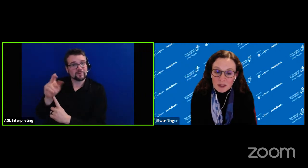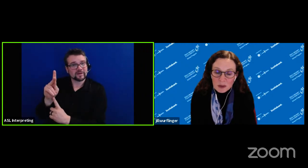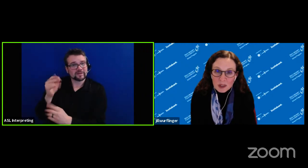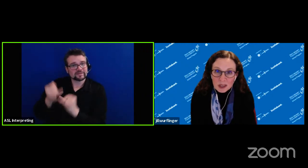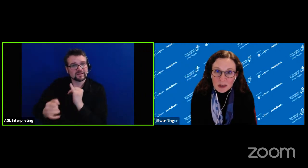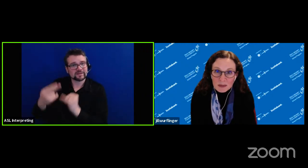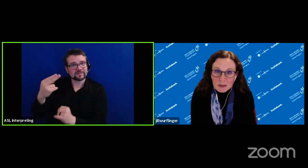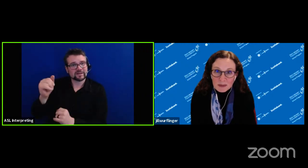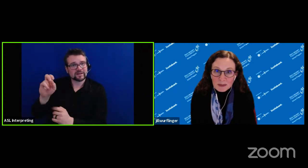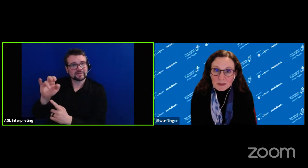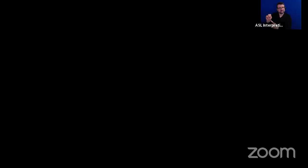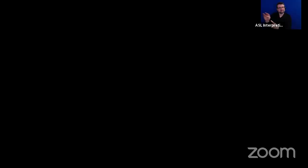WORDS. >>